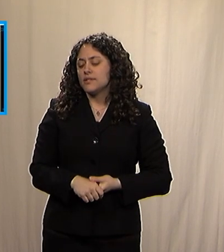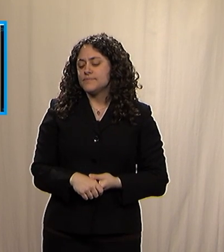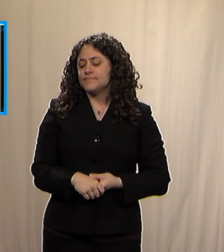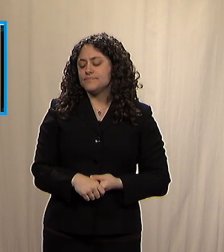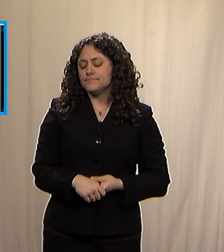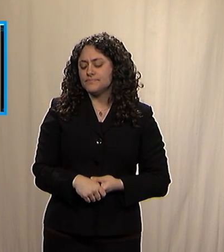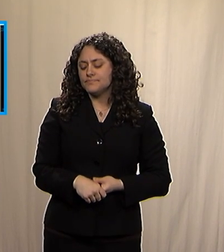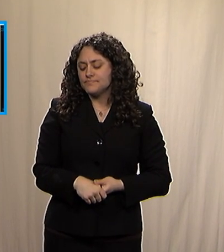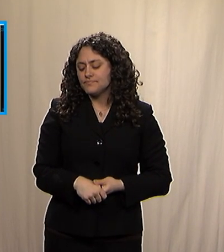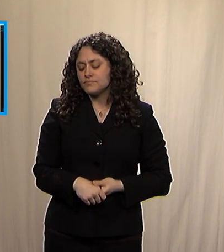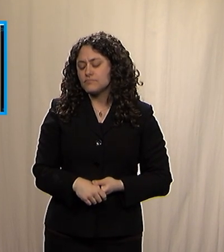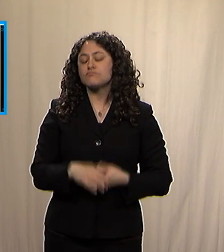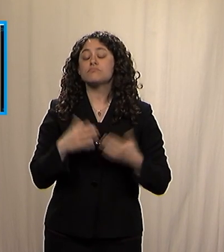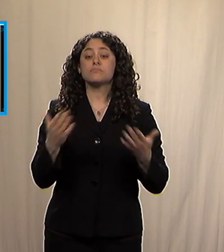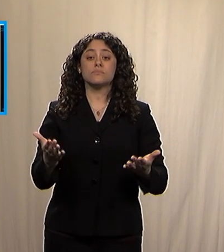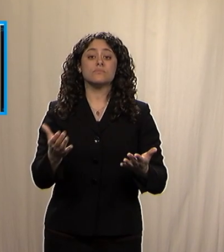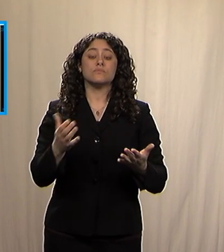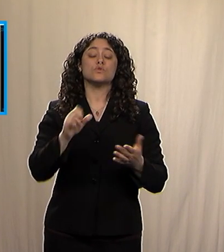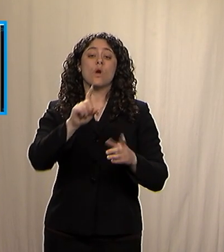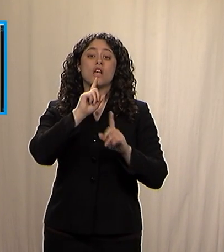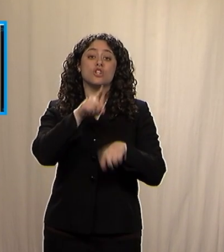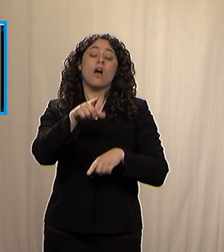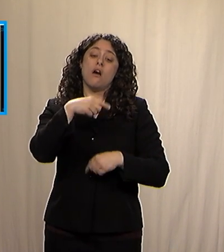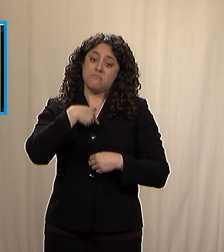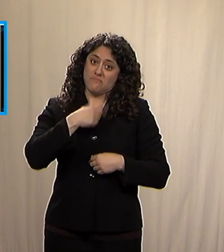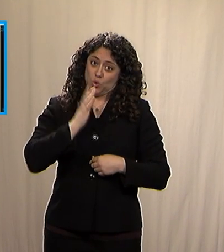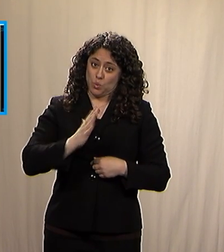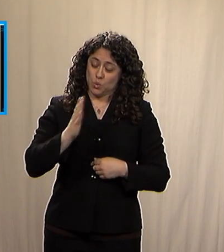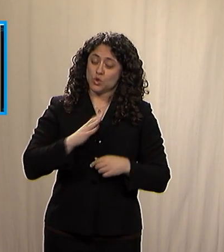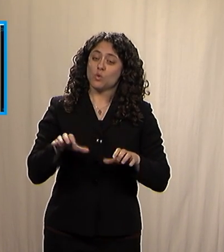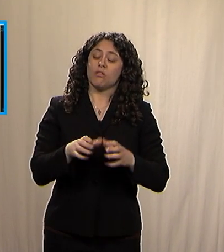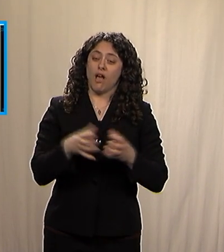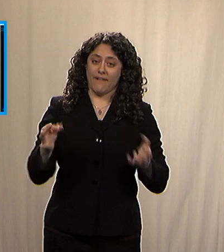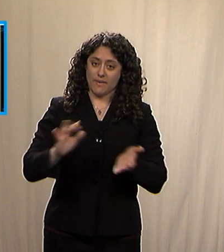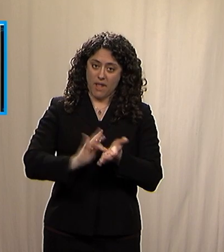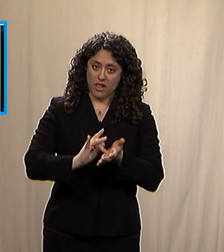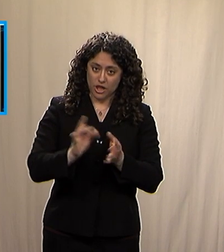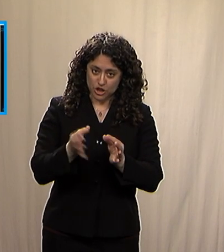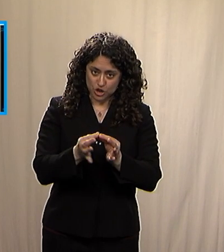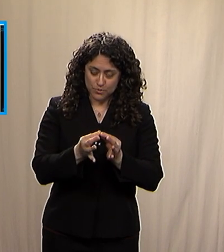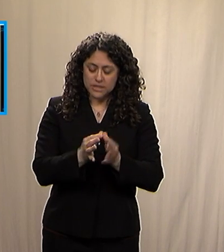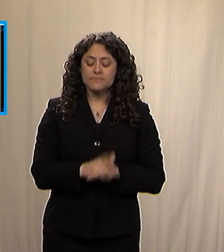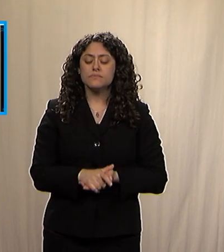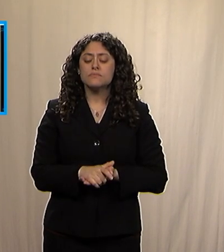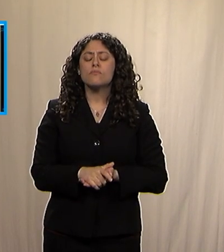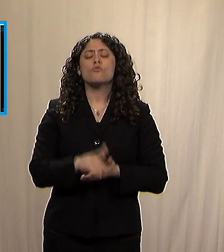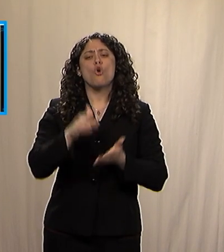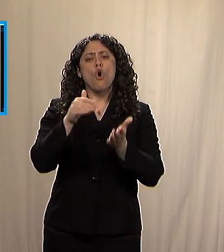Well, I think, I used to do a lot of medical interpreting. And I think what happens oftentimes is we are perceived